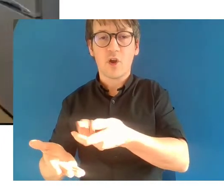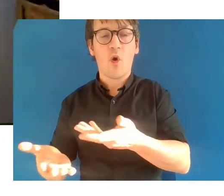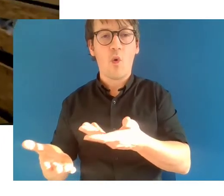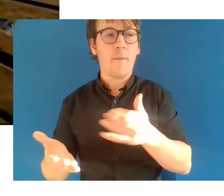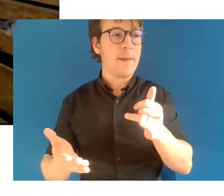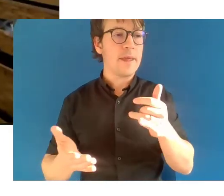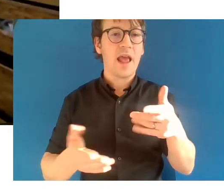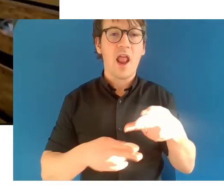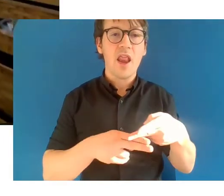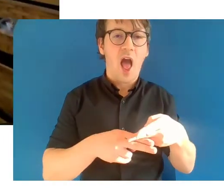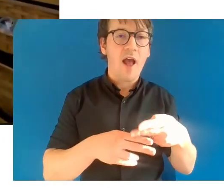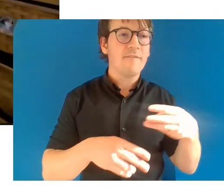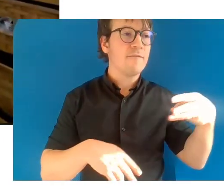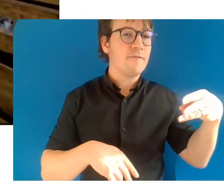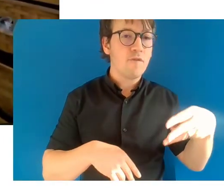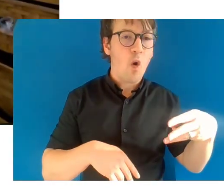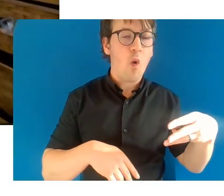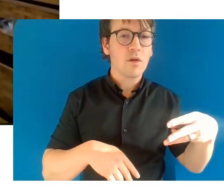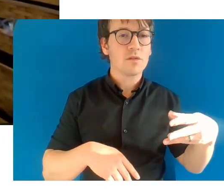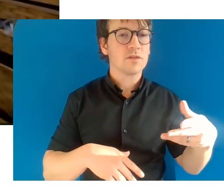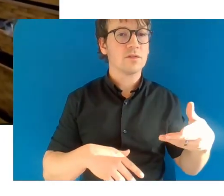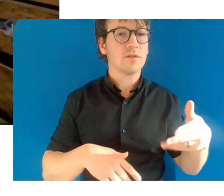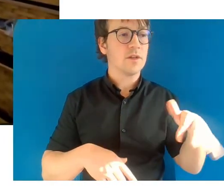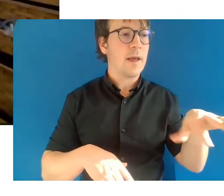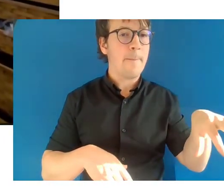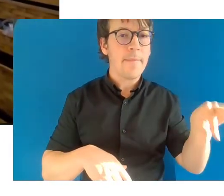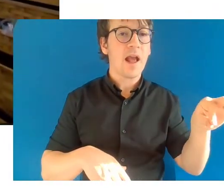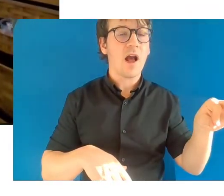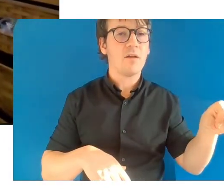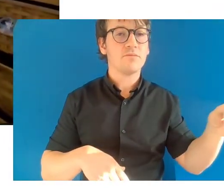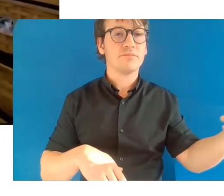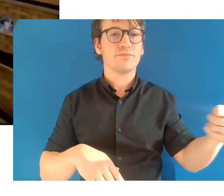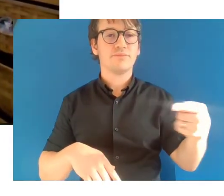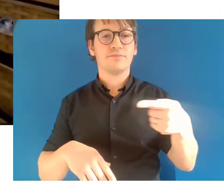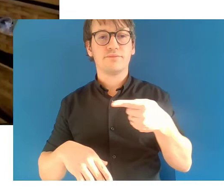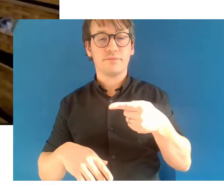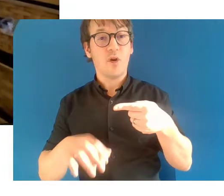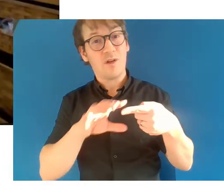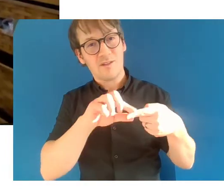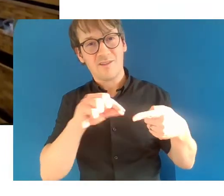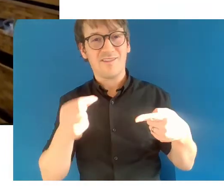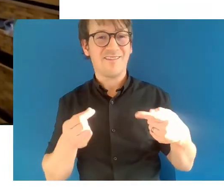pick up something from the kitchen counter and bring it to them in the dining room.